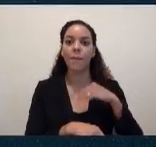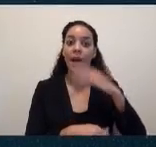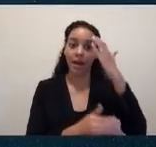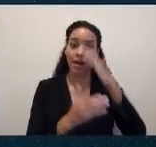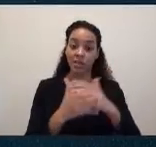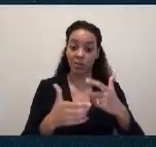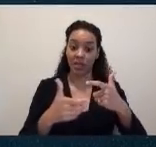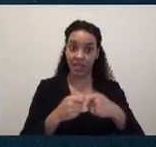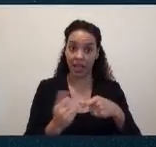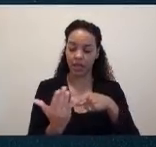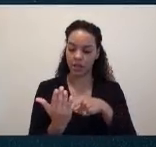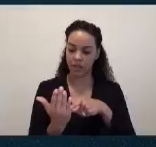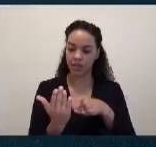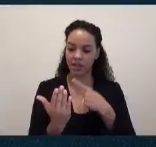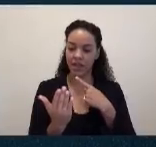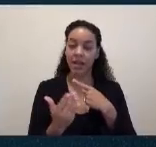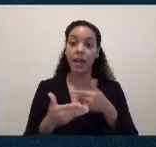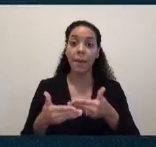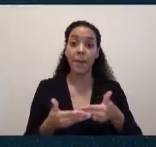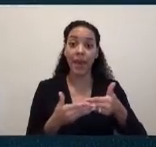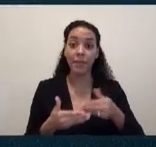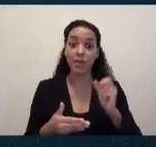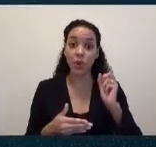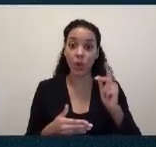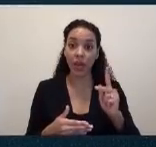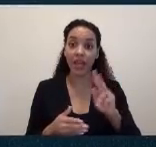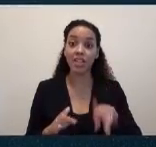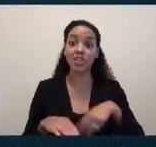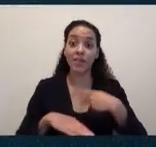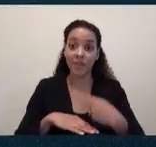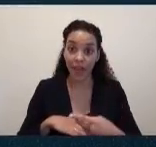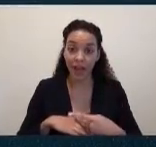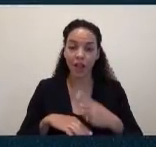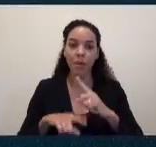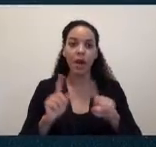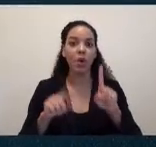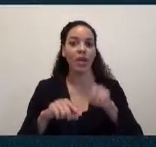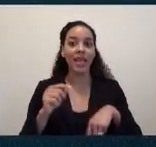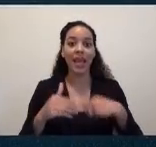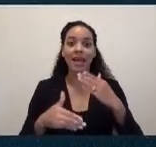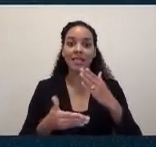"The baby's okay. She fell, but we can't stop the bleeding. Headed to the emergency room."